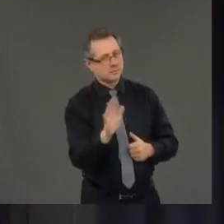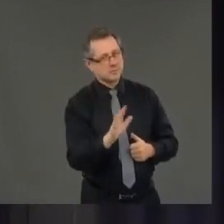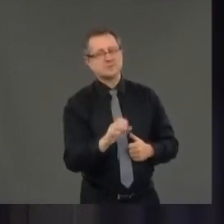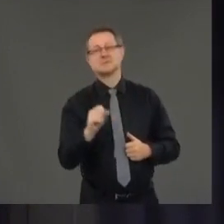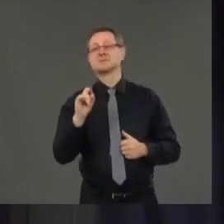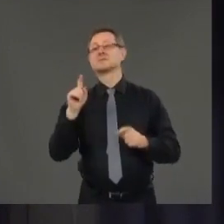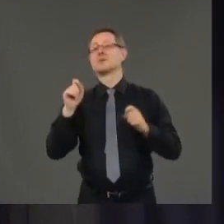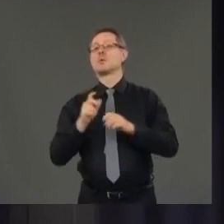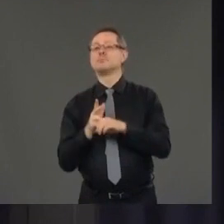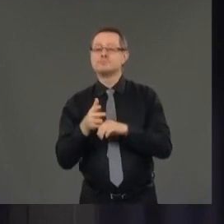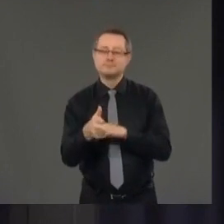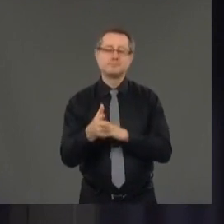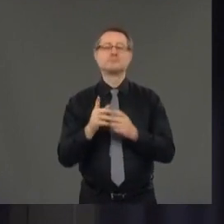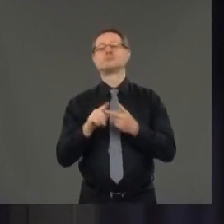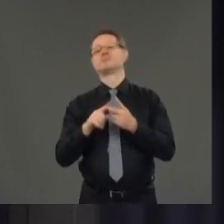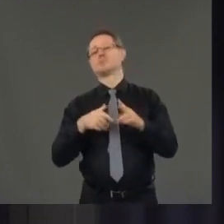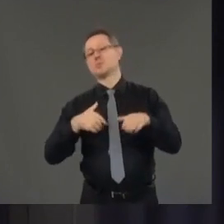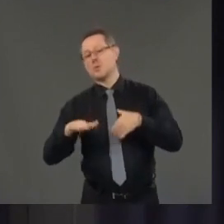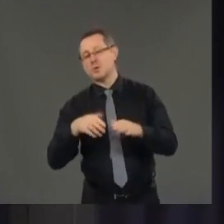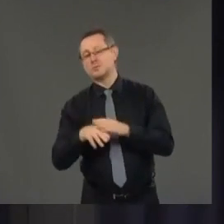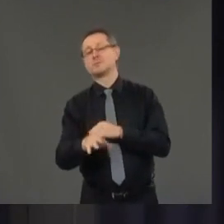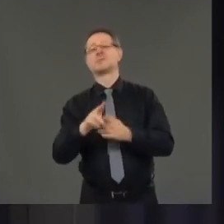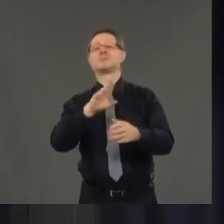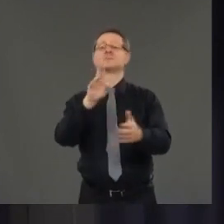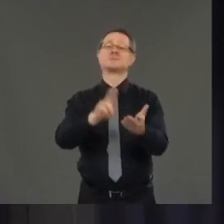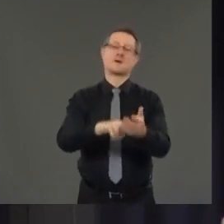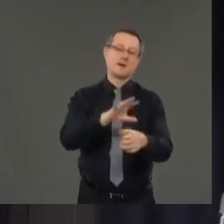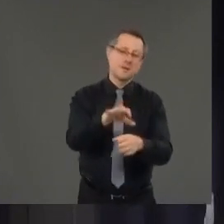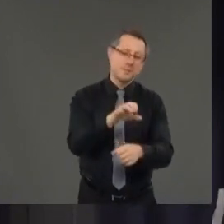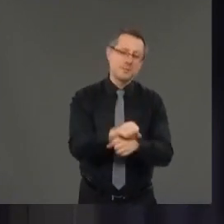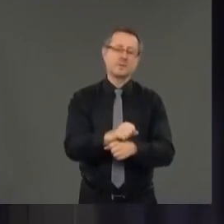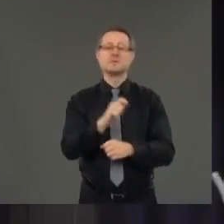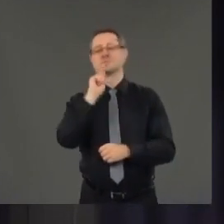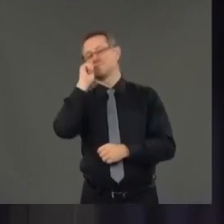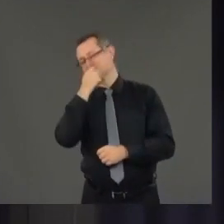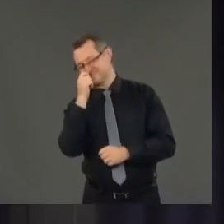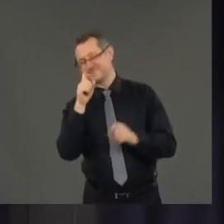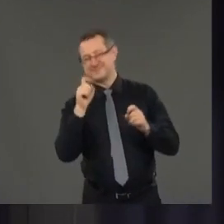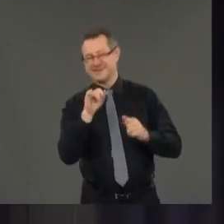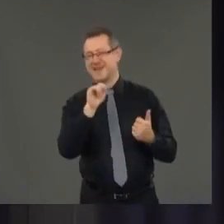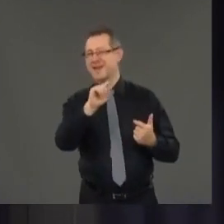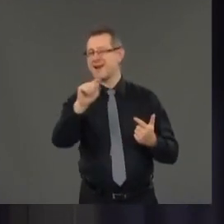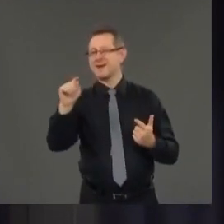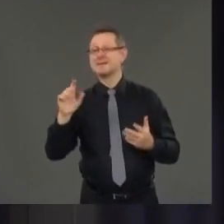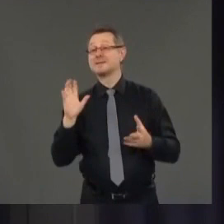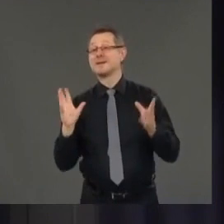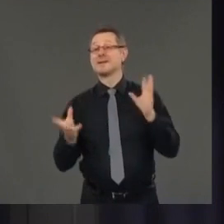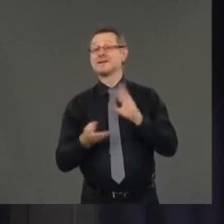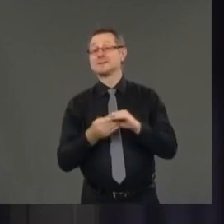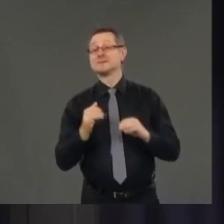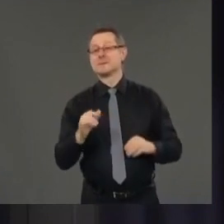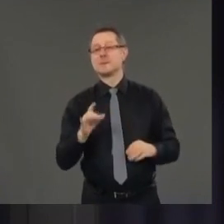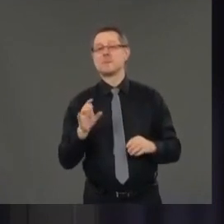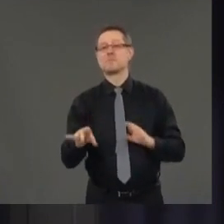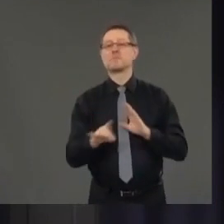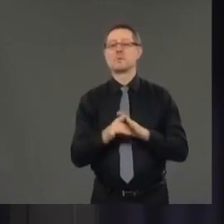WE HAVE OVER 800 TESTING SITES, IF YOU WERE TESTED FOR COVID,